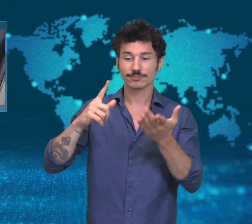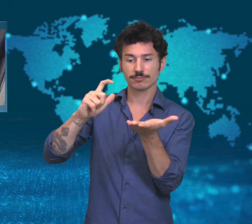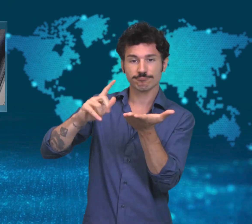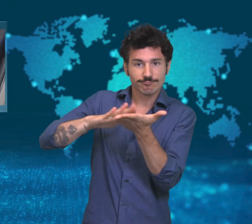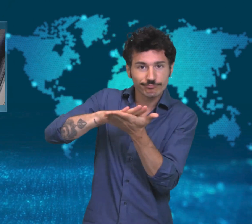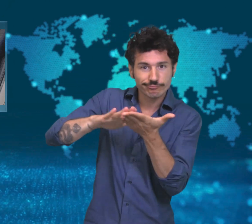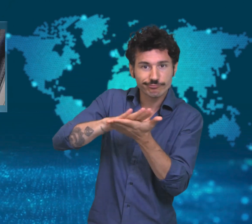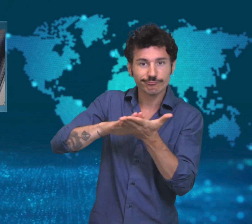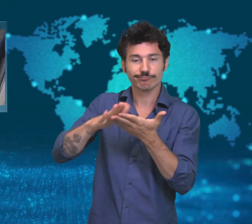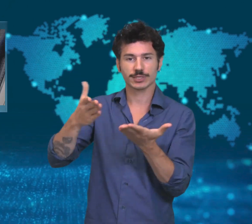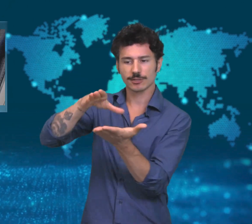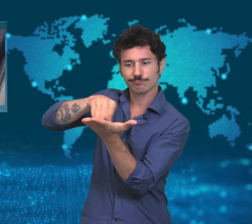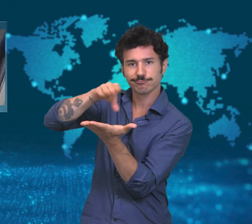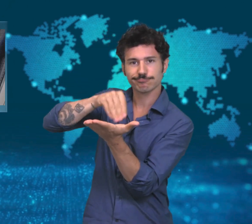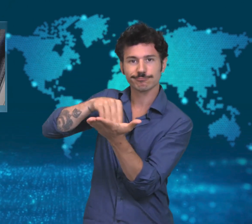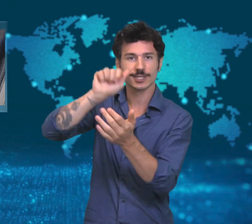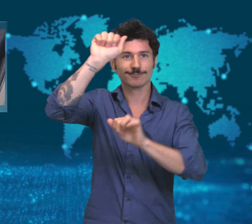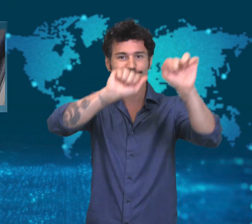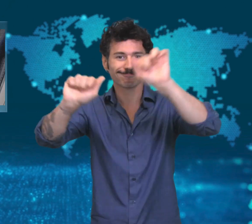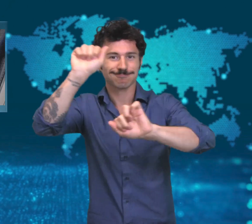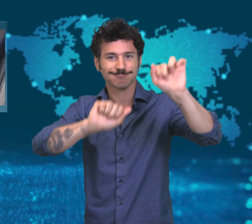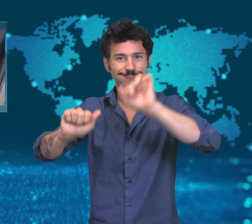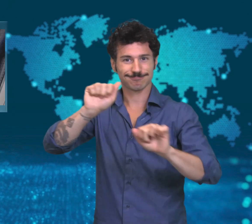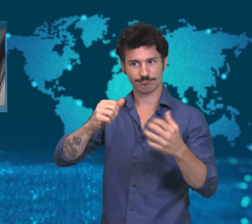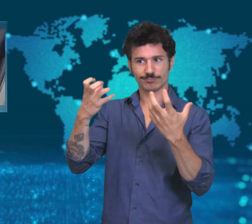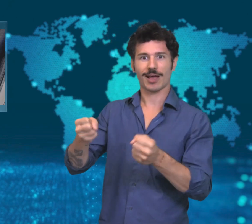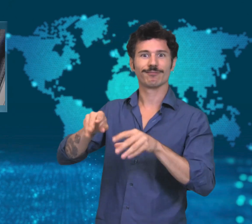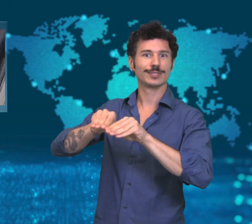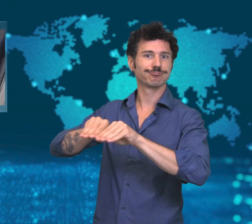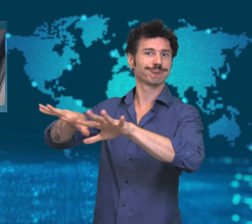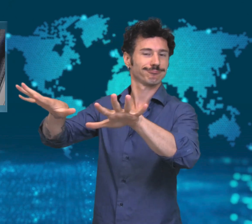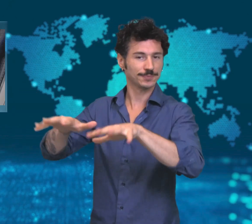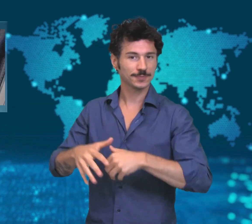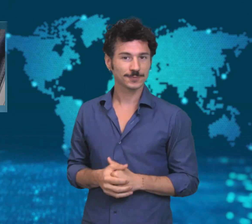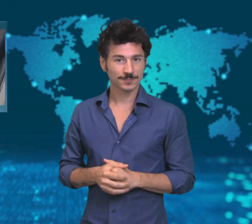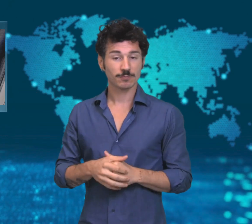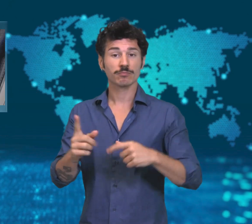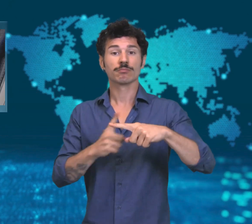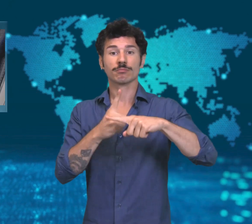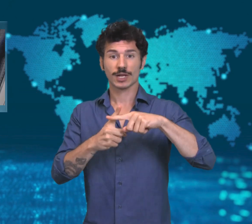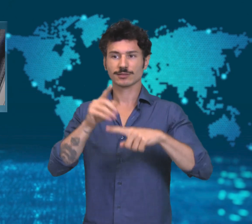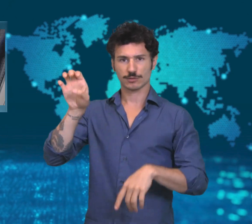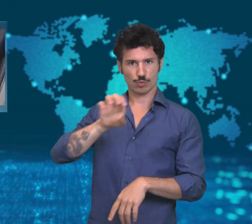and disinfectant wipes to their vending machines.